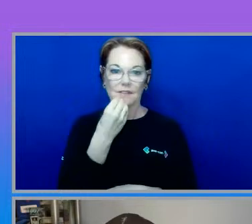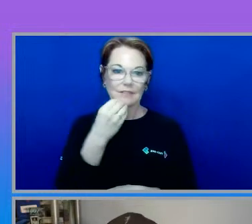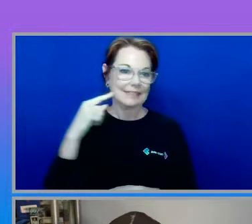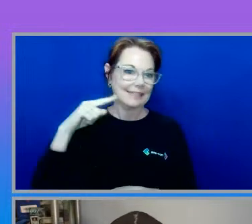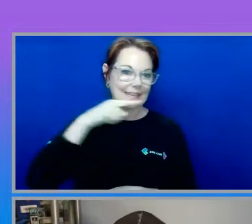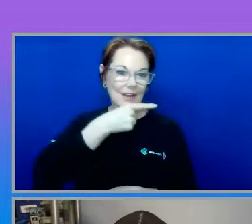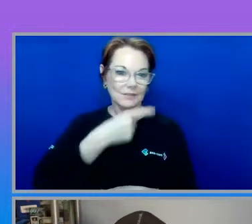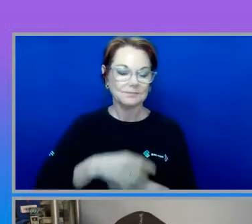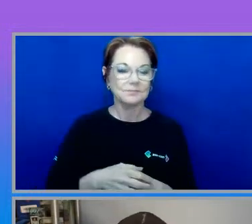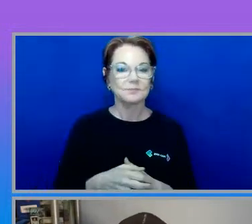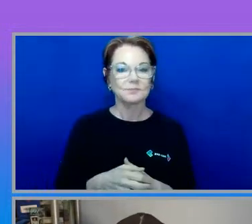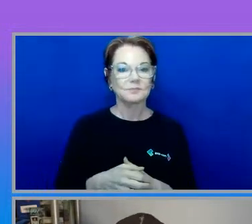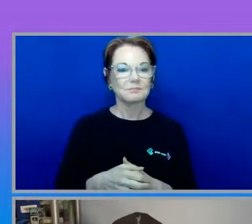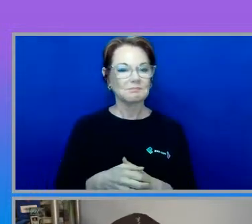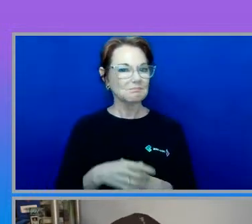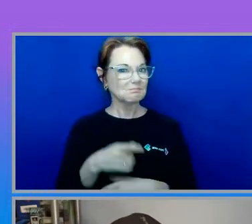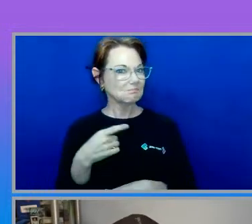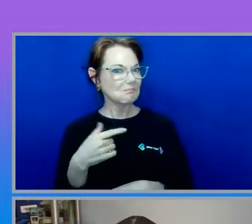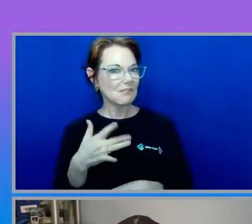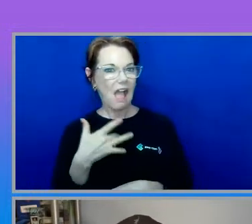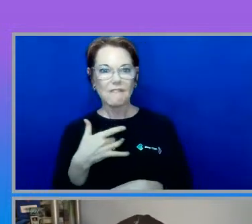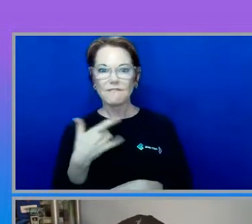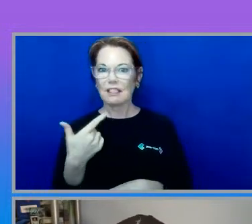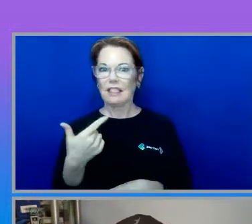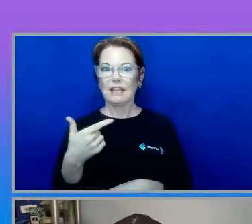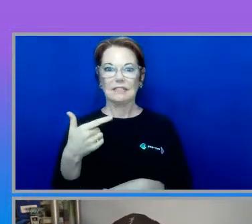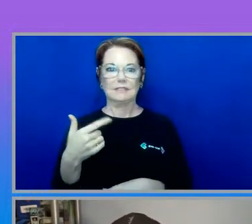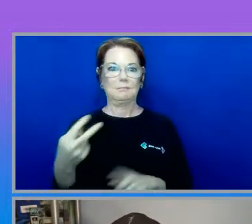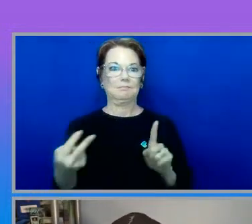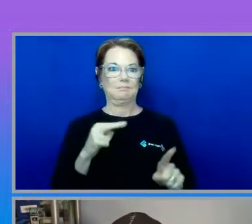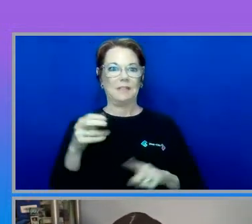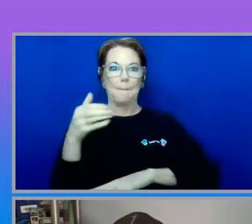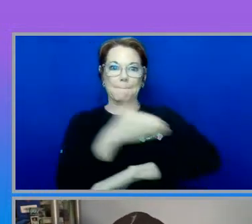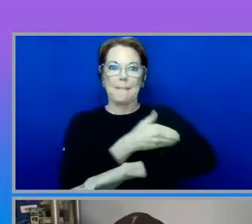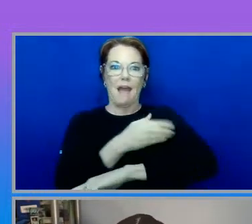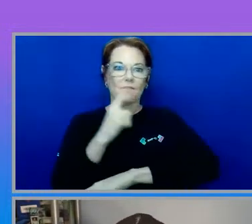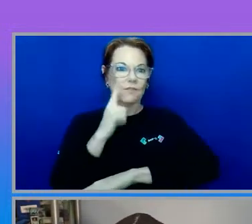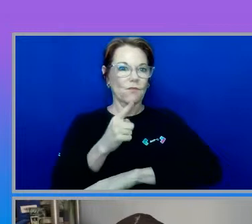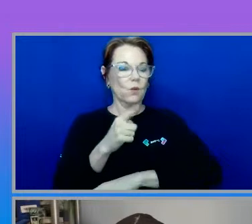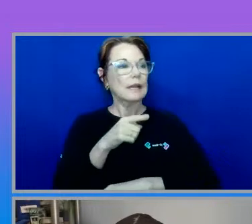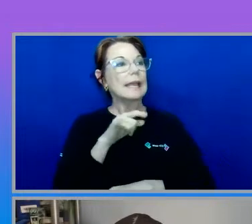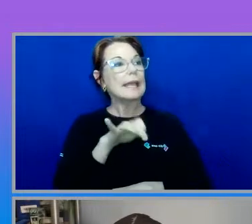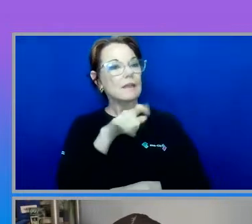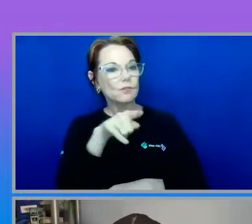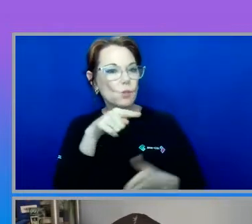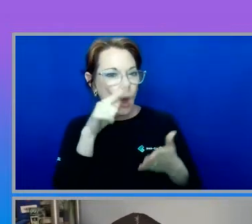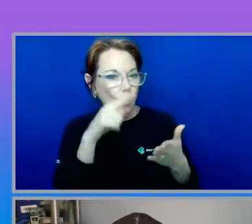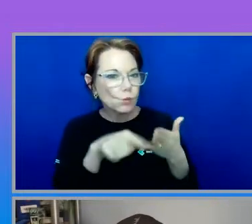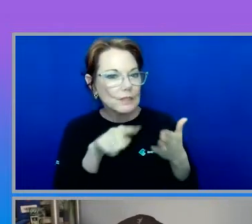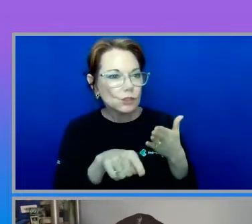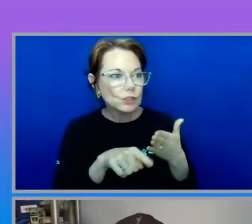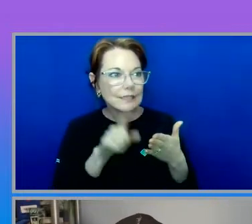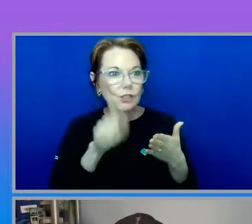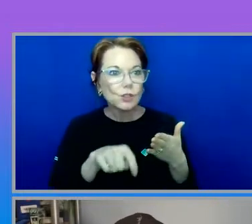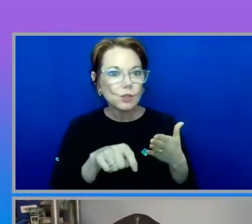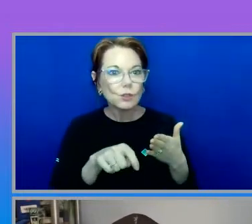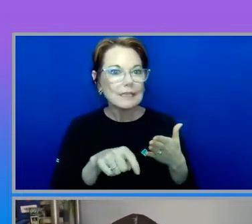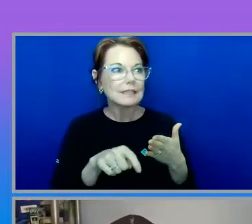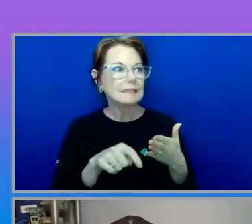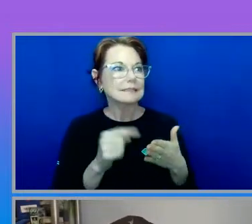images playful intent. Now, I think this is super powerful in the hands of experts, right? If you're in research and you need